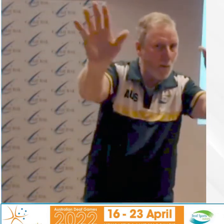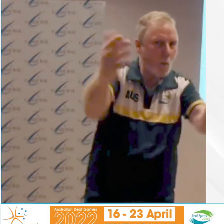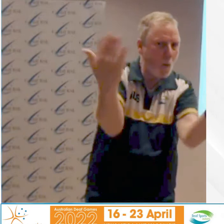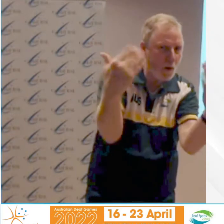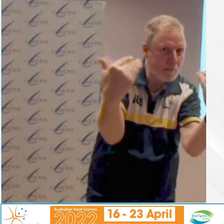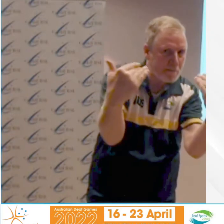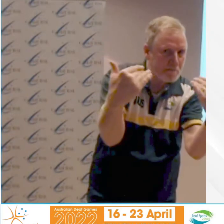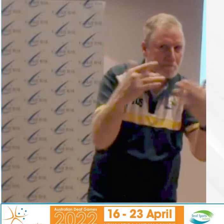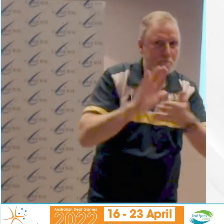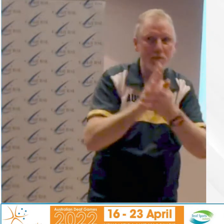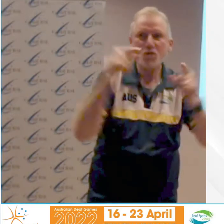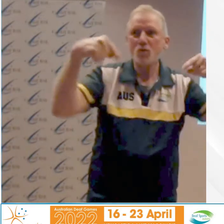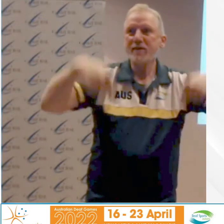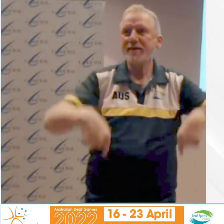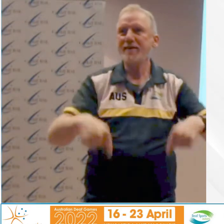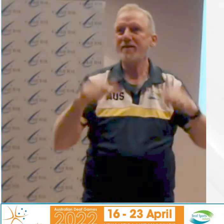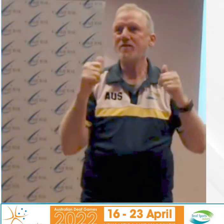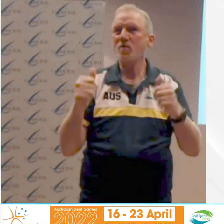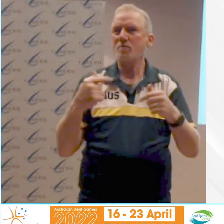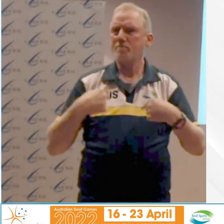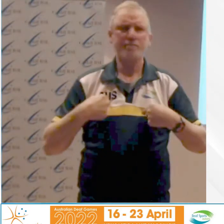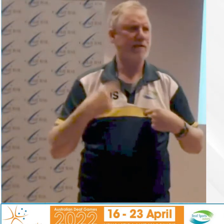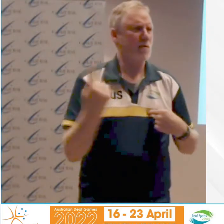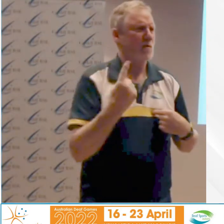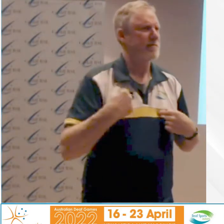so say hello to everyone on the live stream thanks for watching